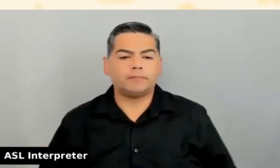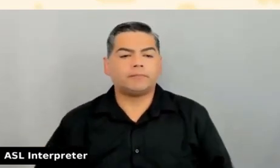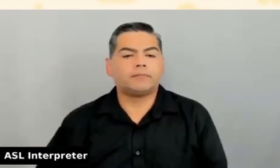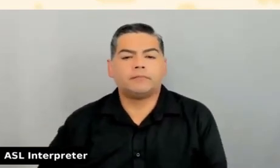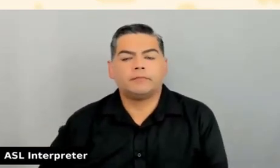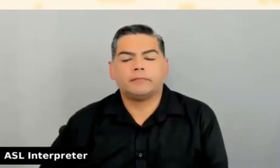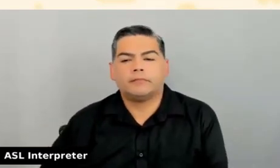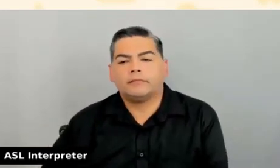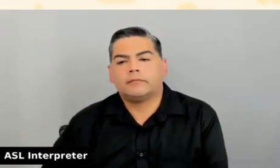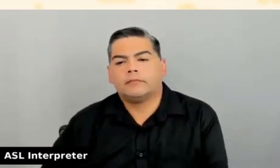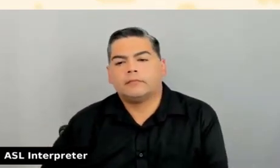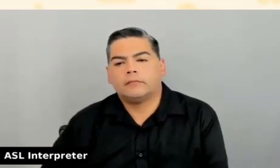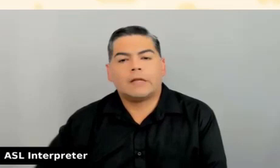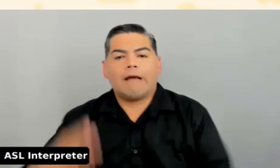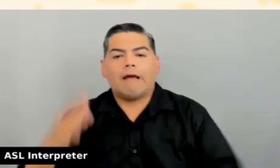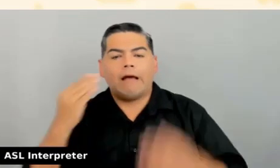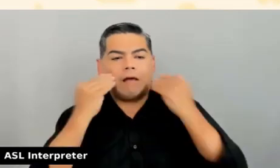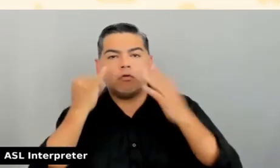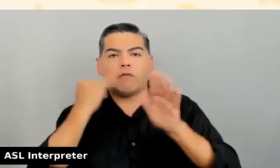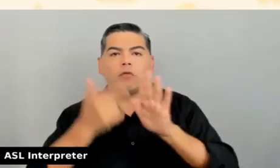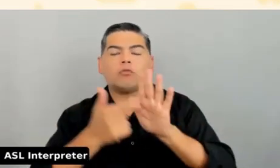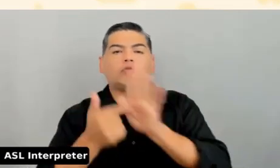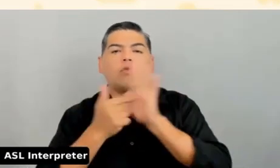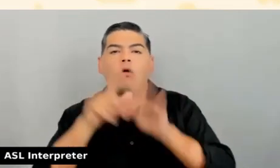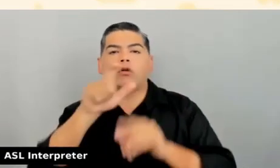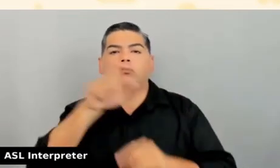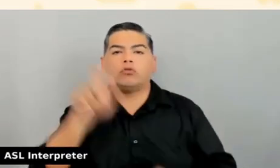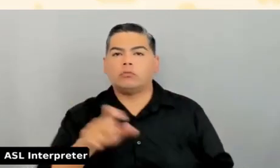I do not honestly know if that is going to display over zoom or not.